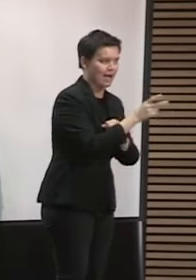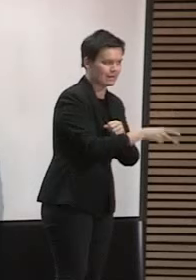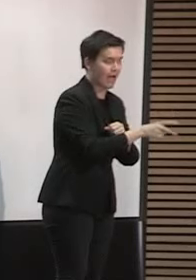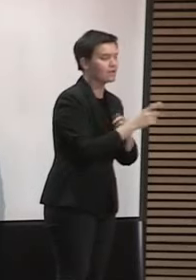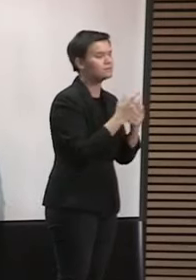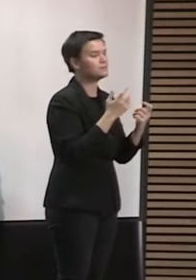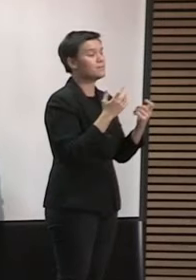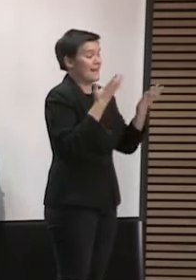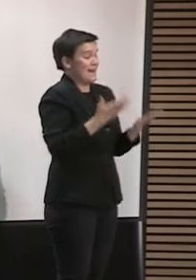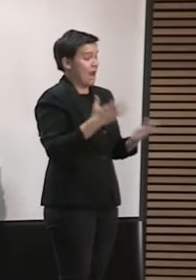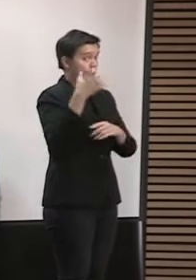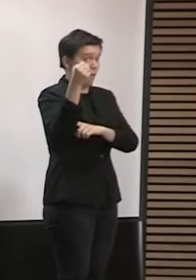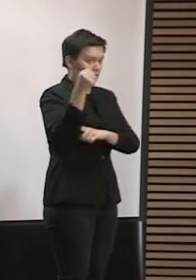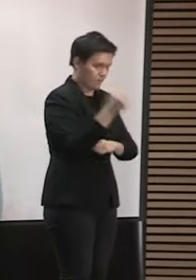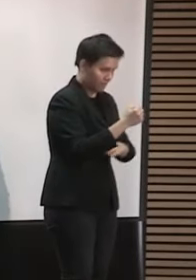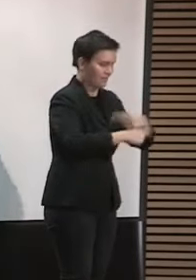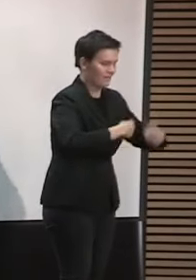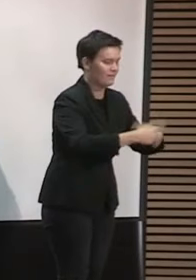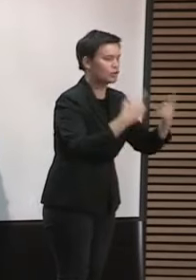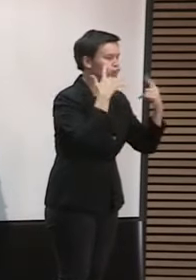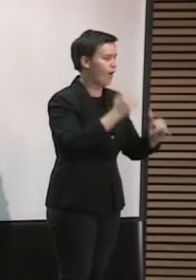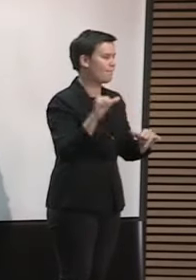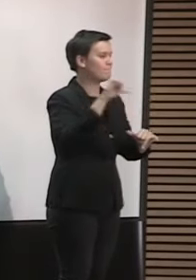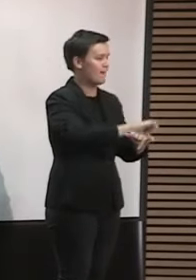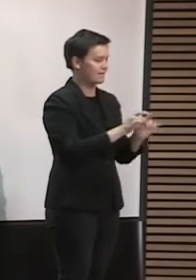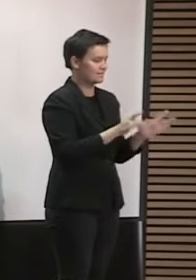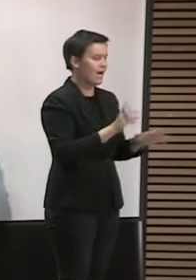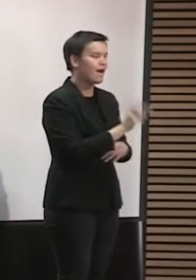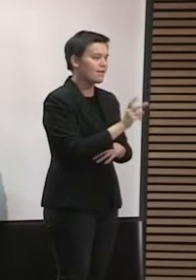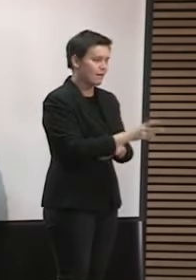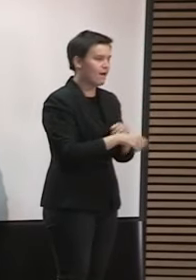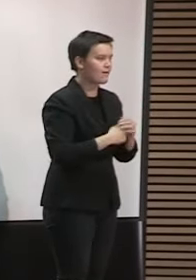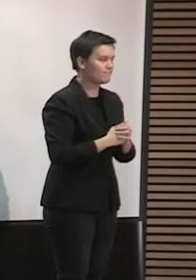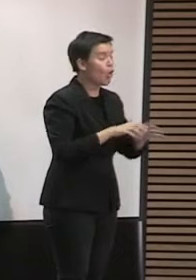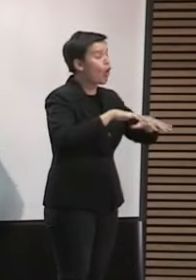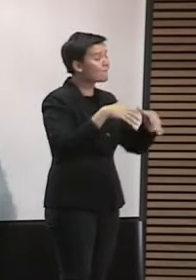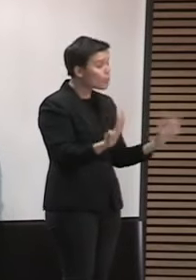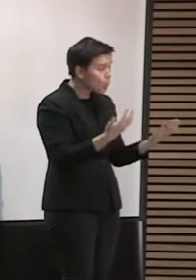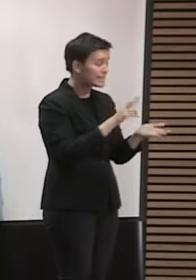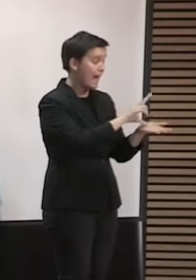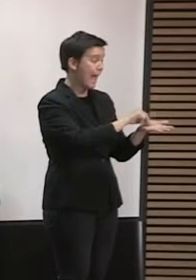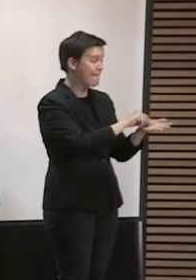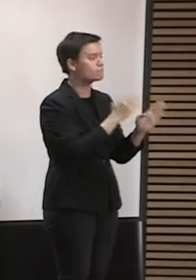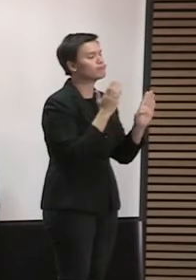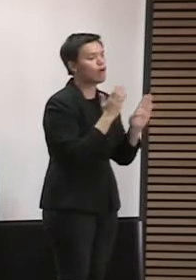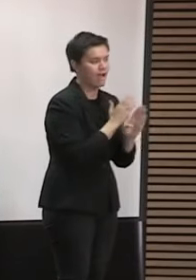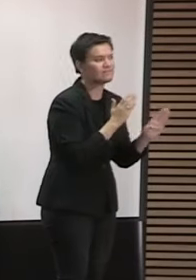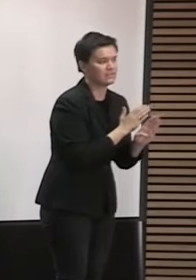patient care. What are your thoughts on that? The advice we've had from the Ministry of Health and the Treasury does